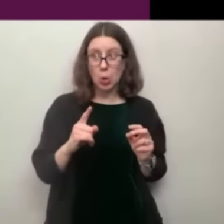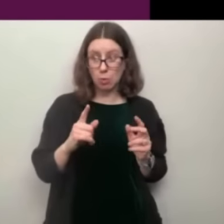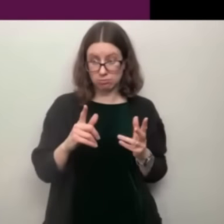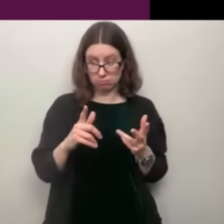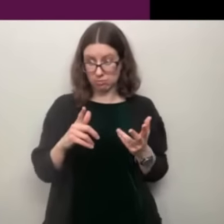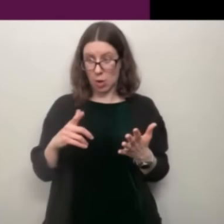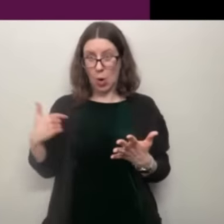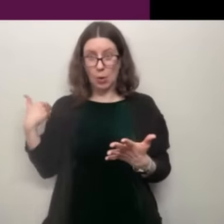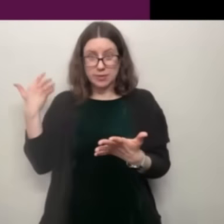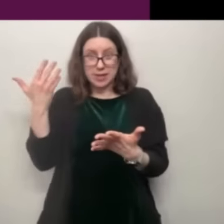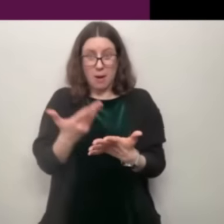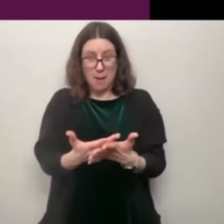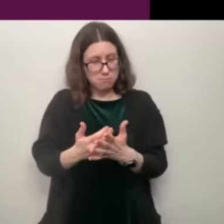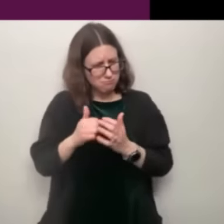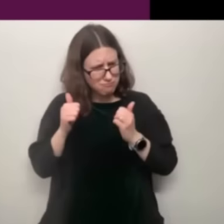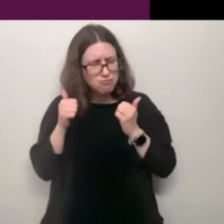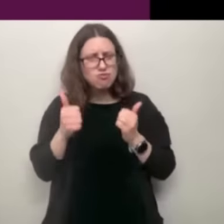Looking around today, I'm fascinated